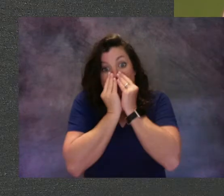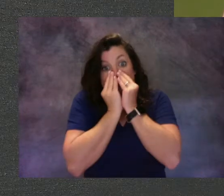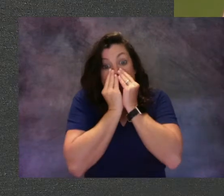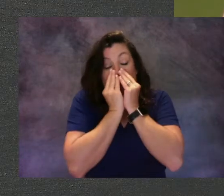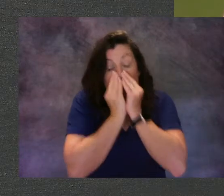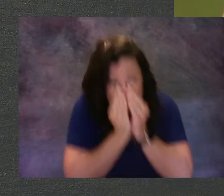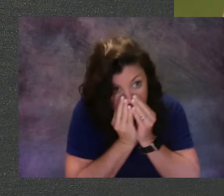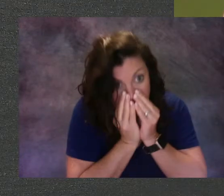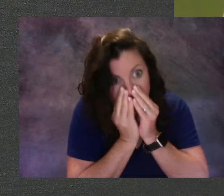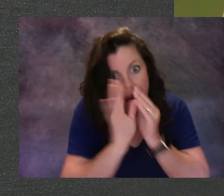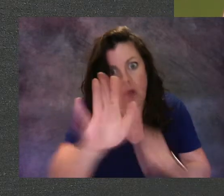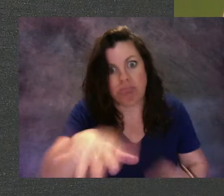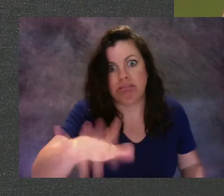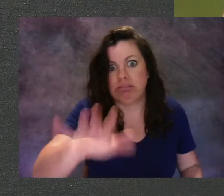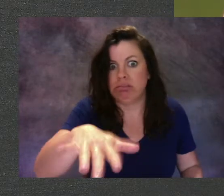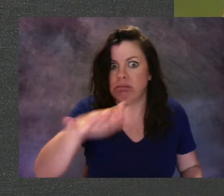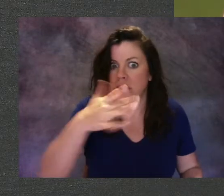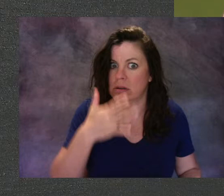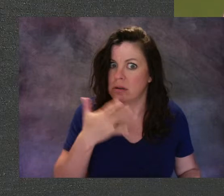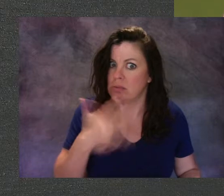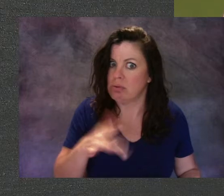It's a good thing he does.